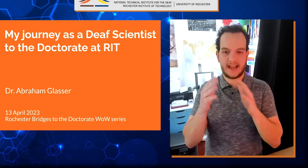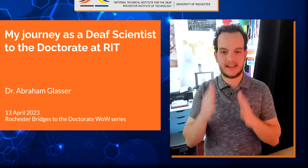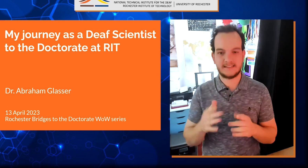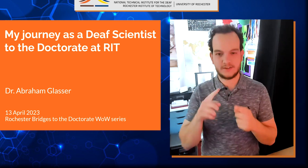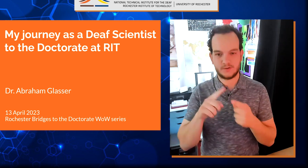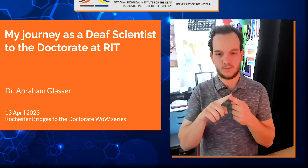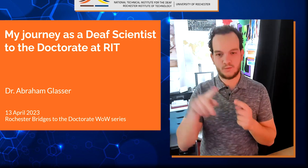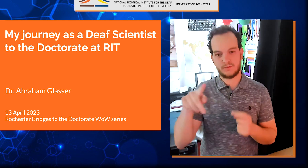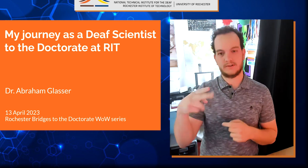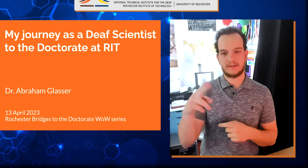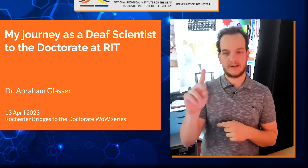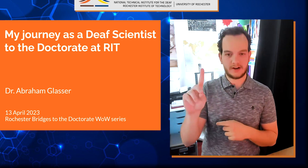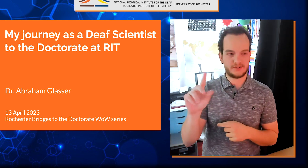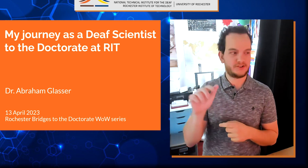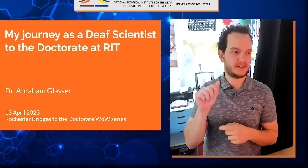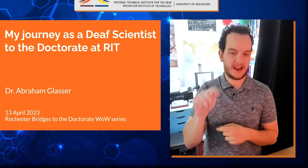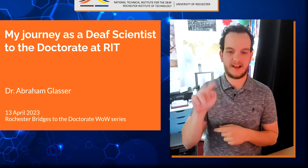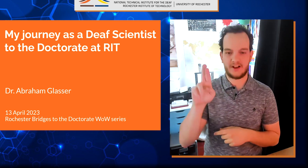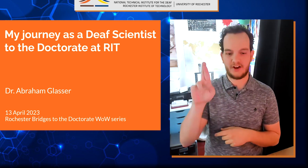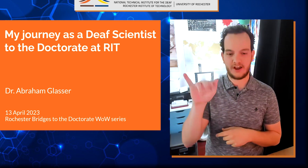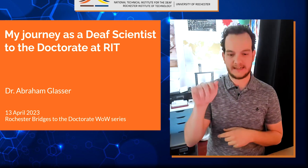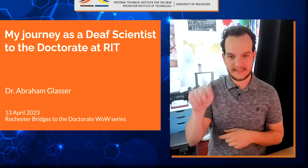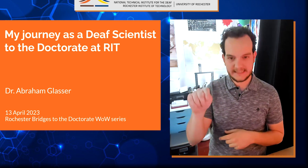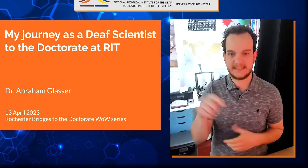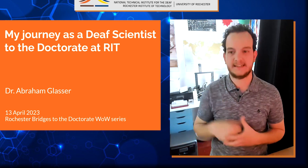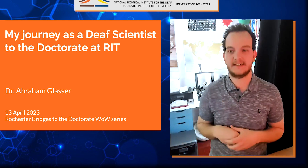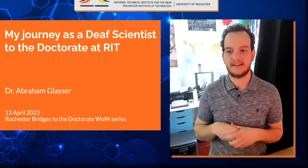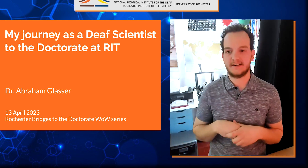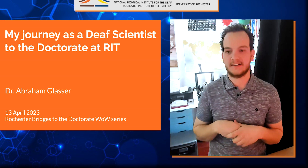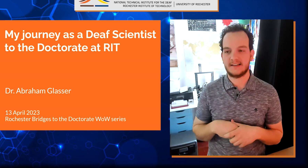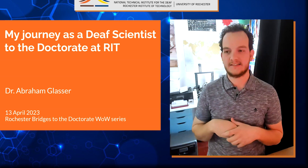"My Journey as a Deaf Scientist to the Doctorate at RIT."